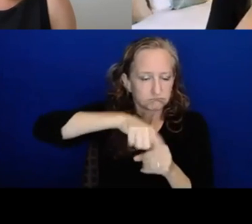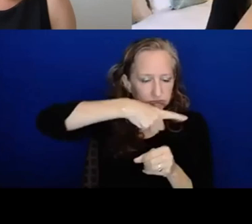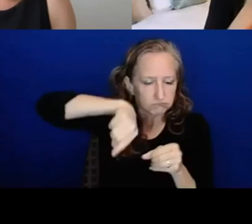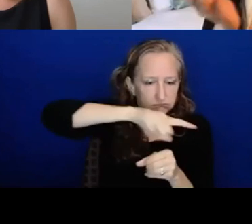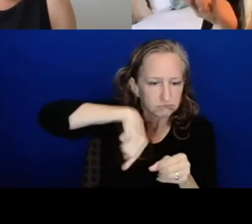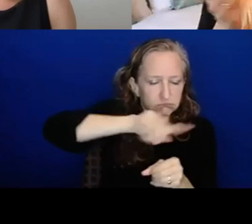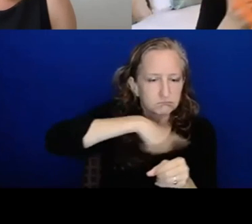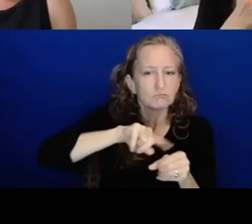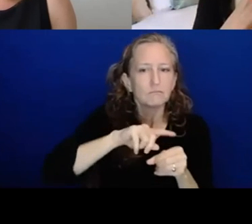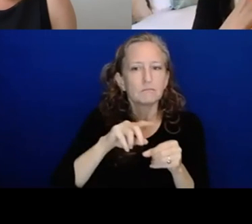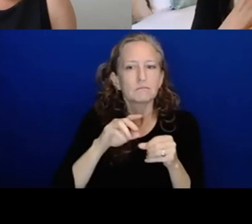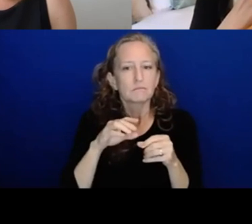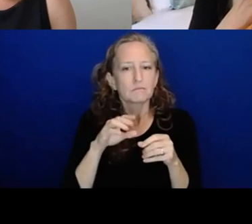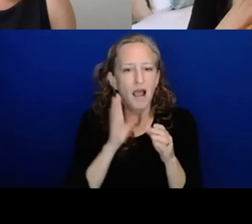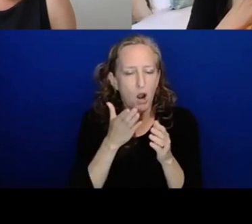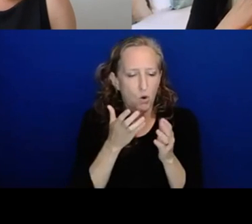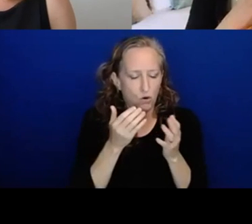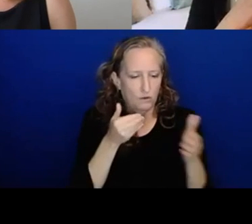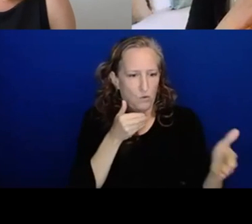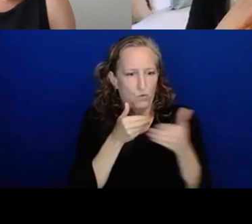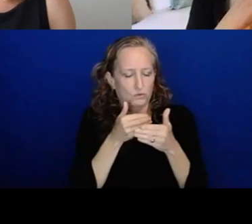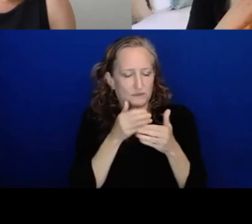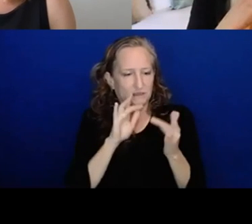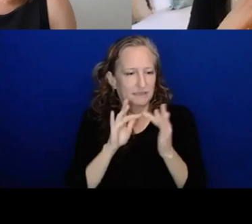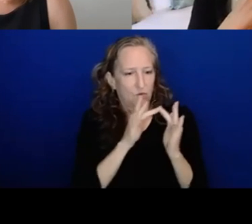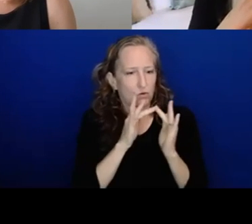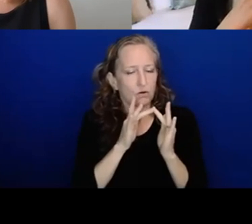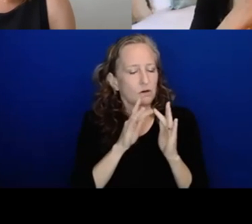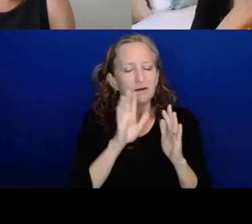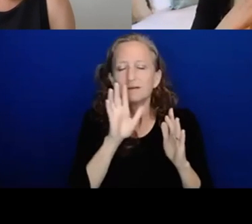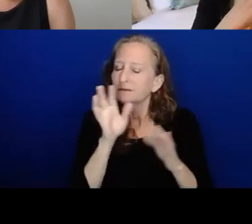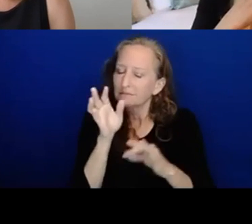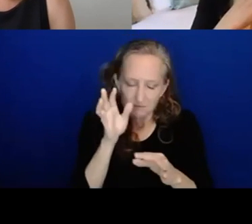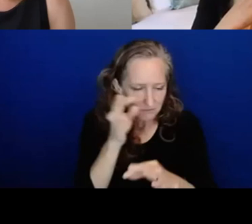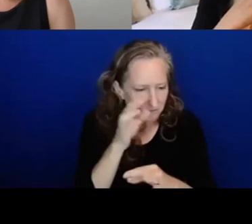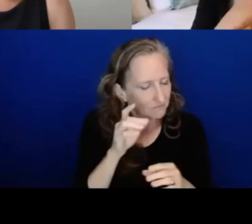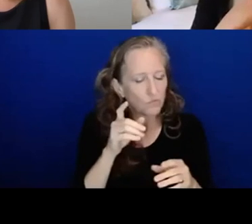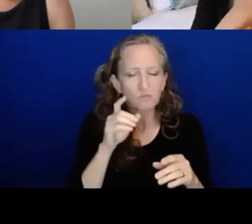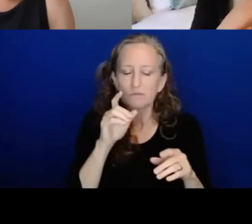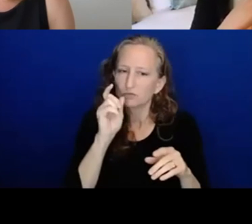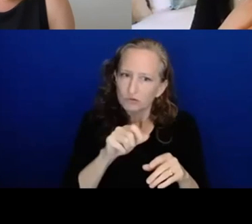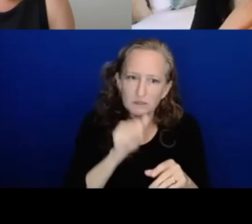means we go to our immediate networks instead of really thinking about hiring and engaging